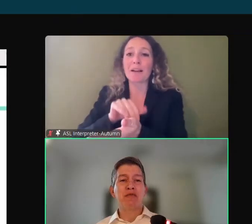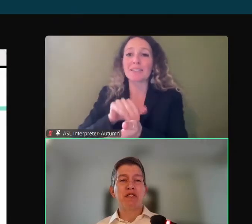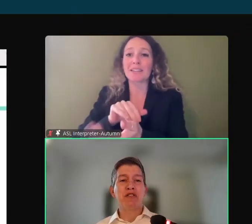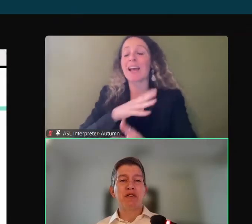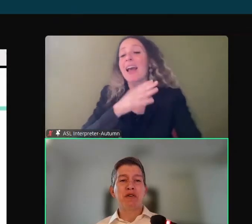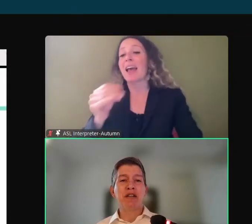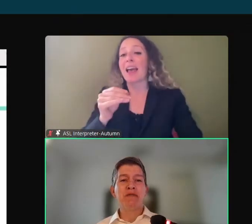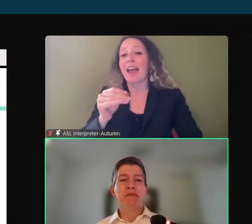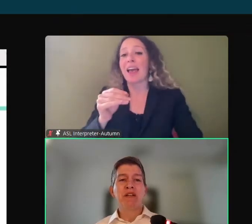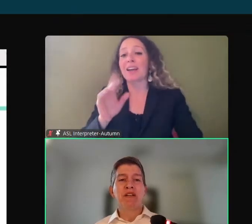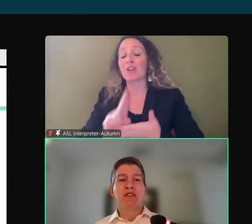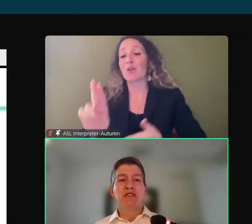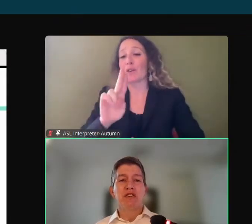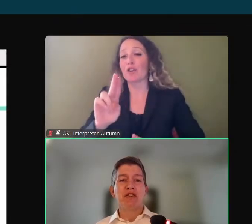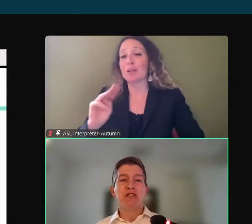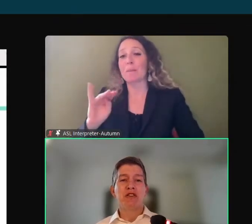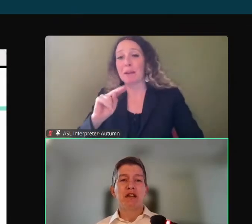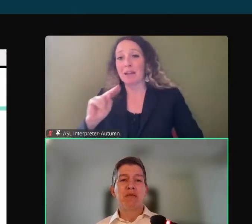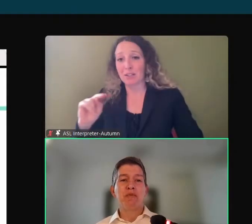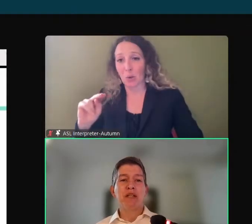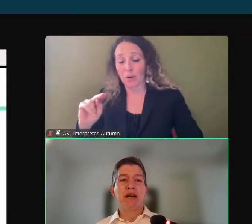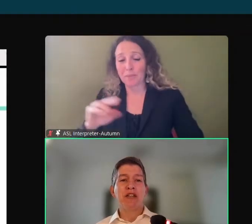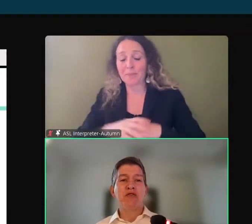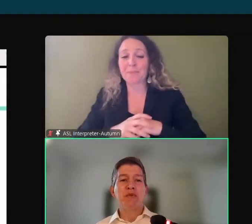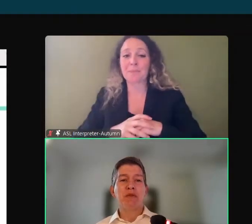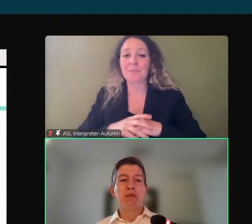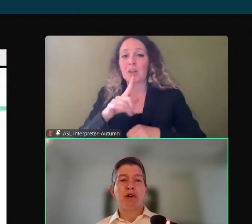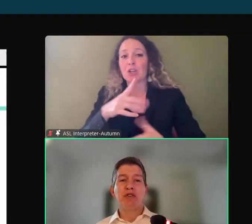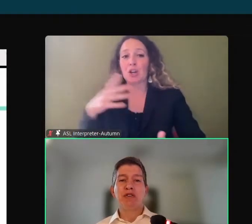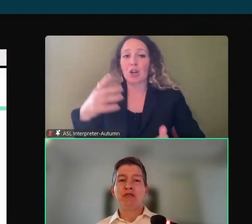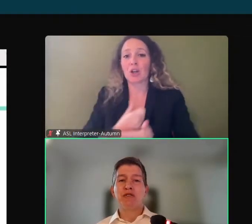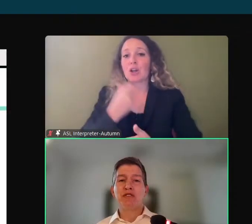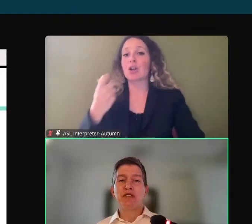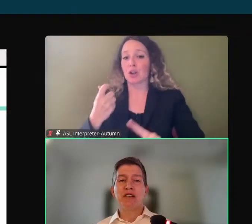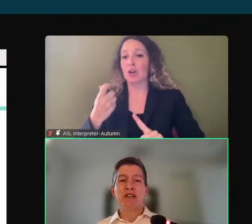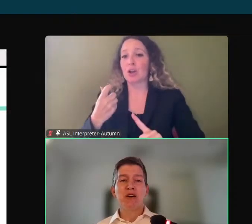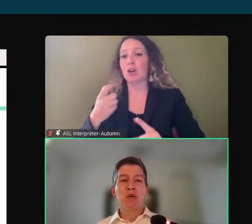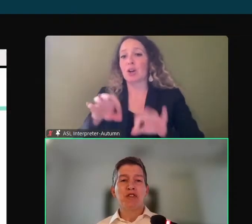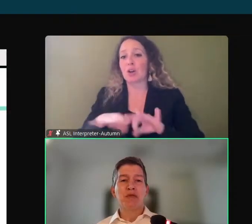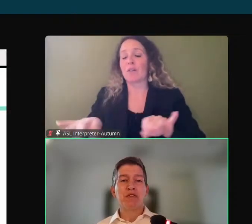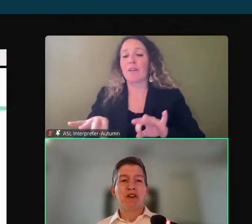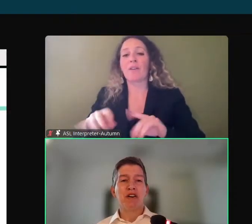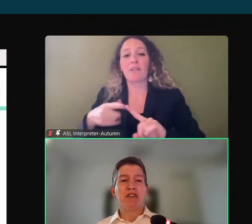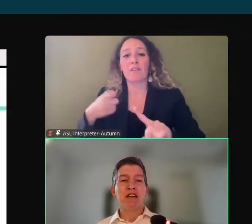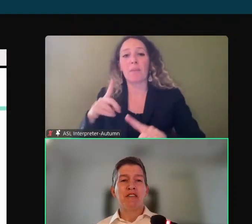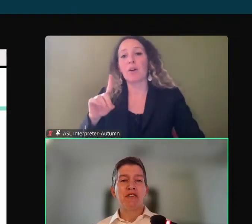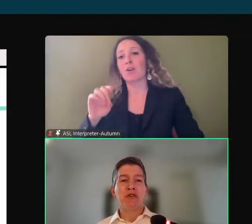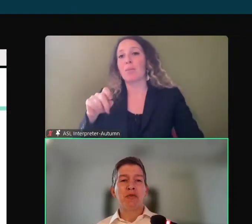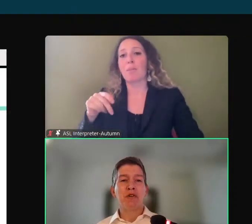of Minnesota. She earned her MPH from DePaul University where she was honored as a notable